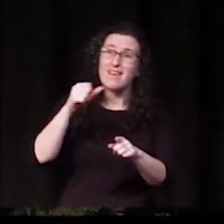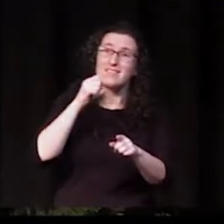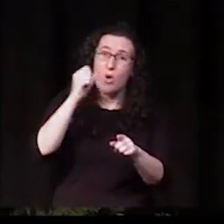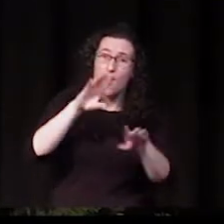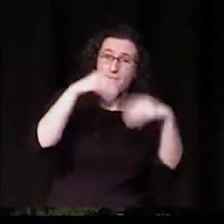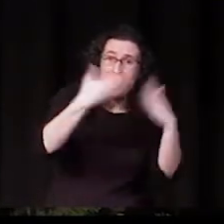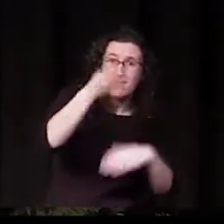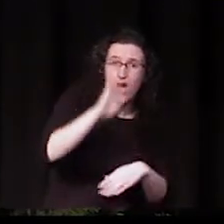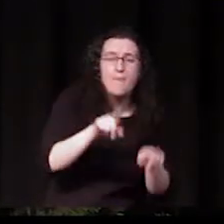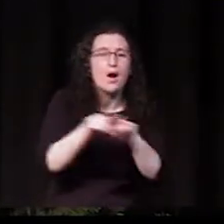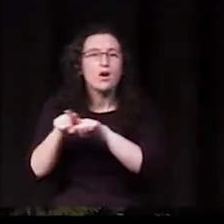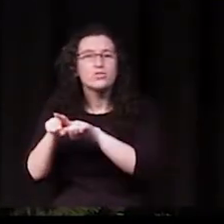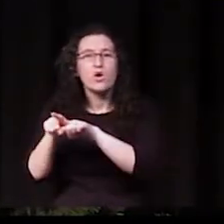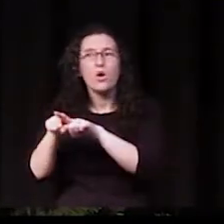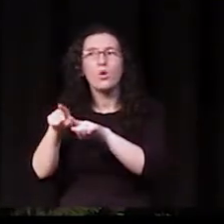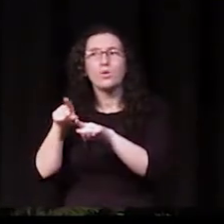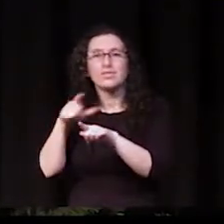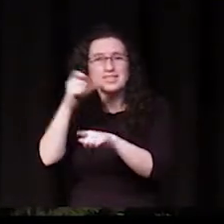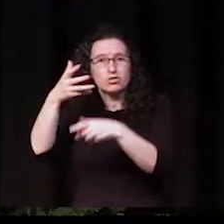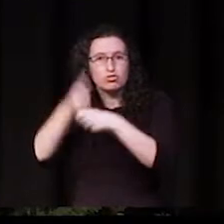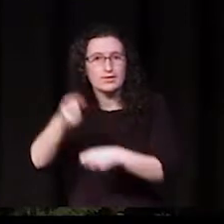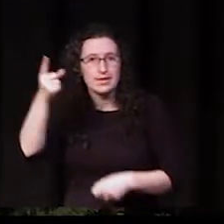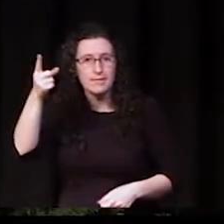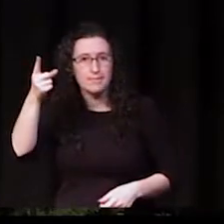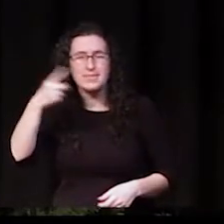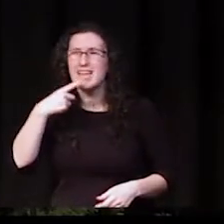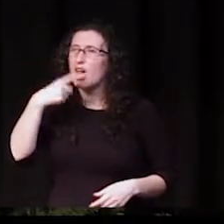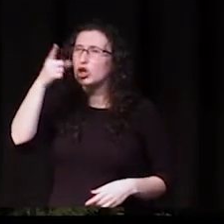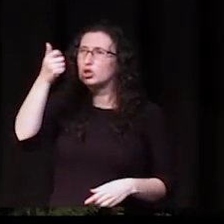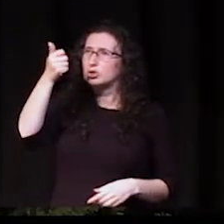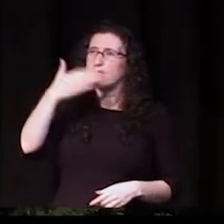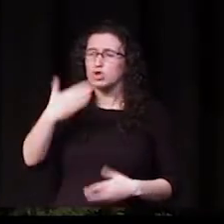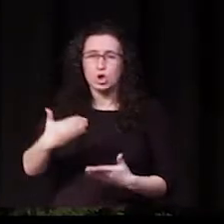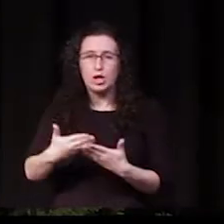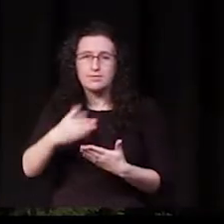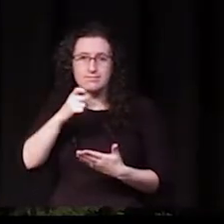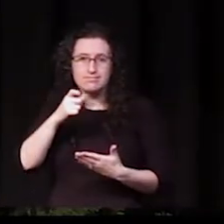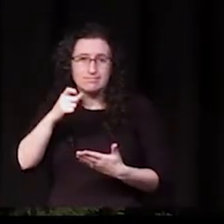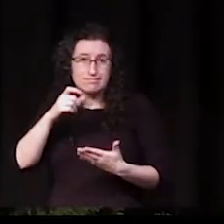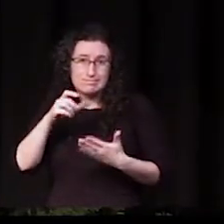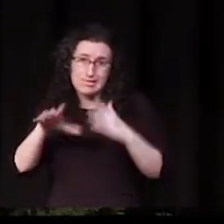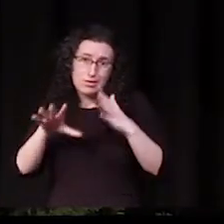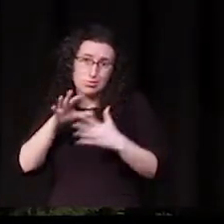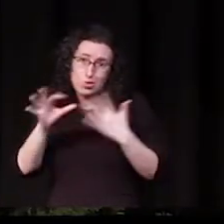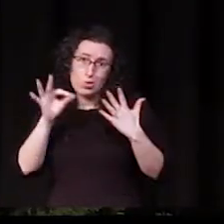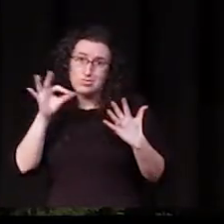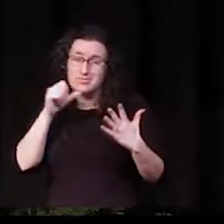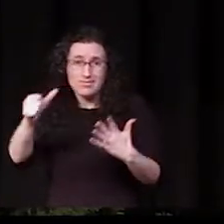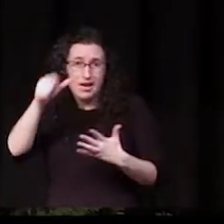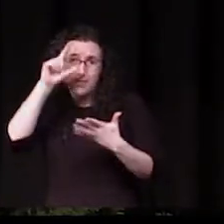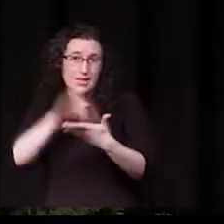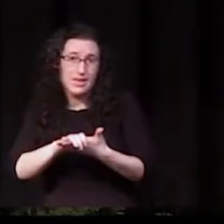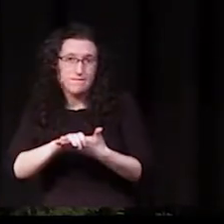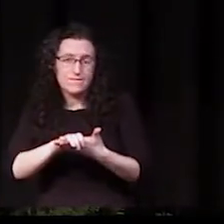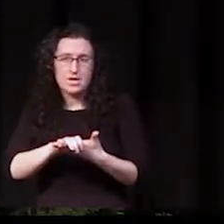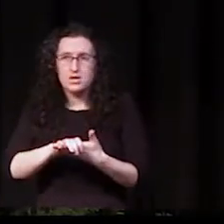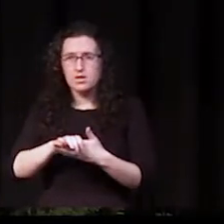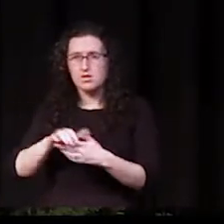to not believe His heart for them, that He was good. And in that moment, as each of them in turn took a bite